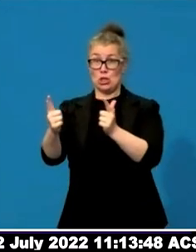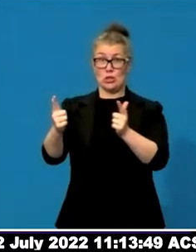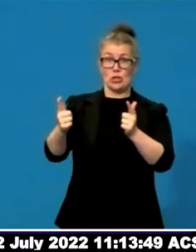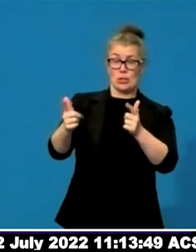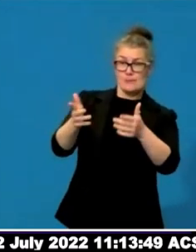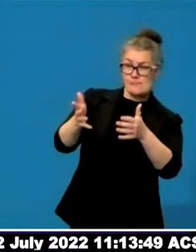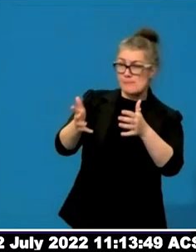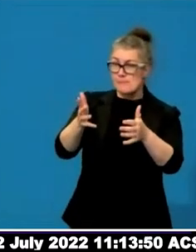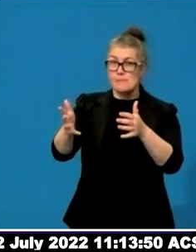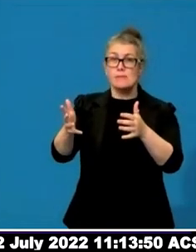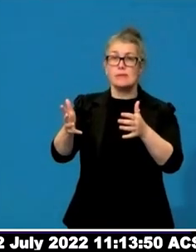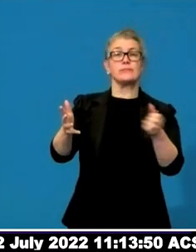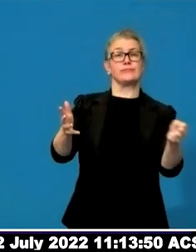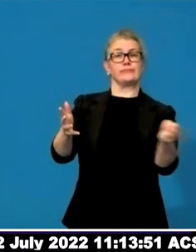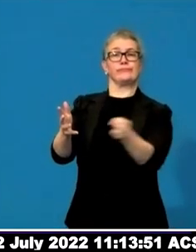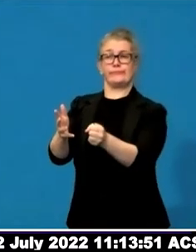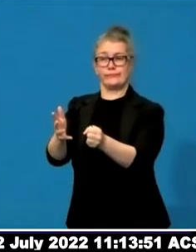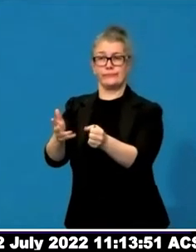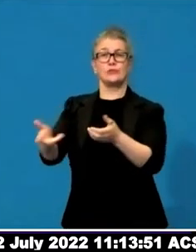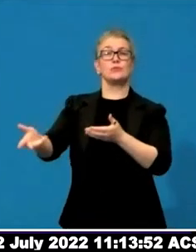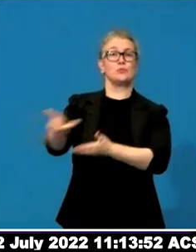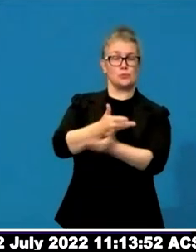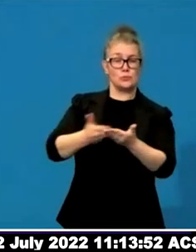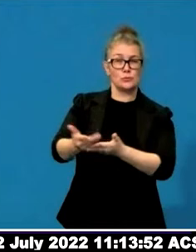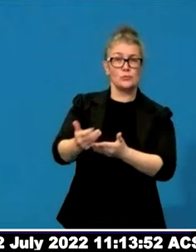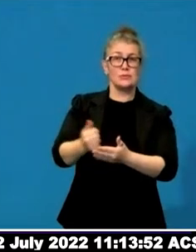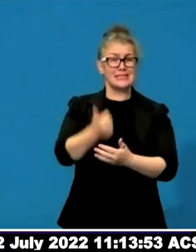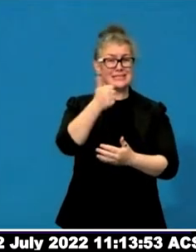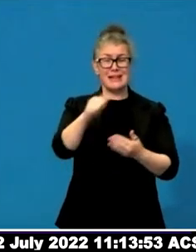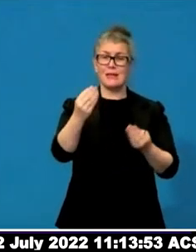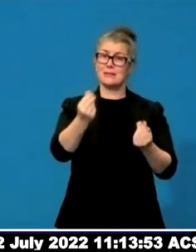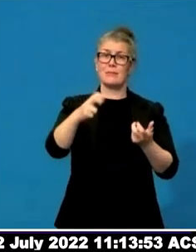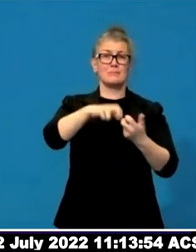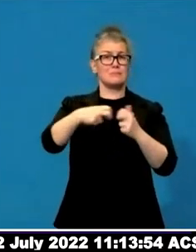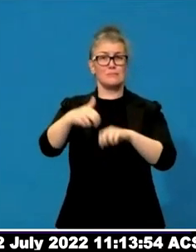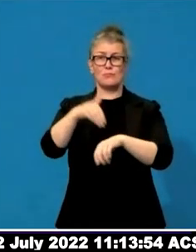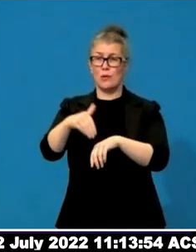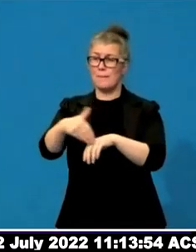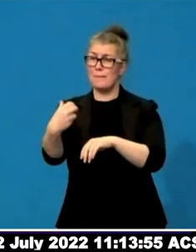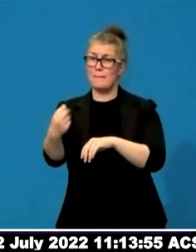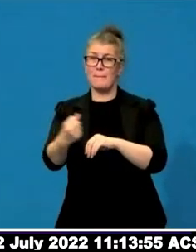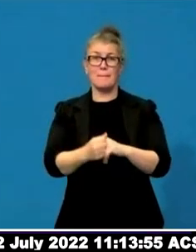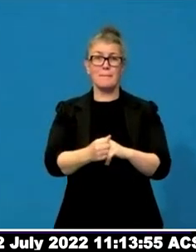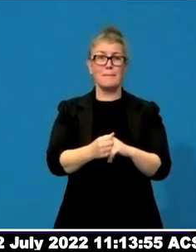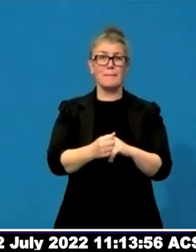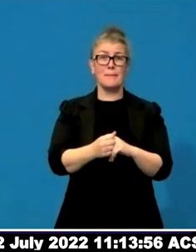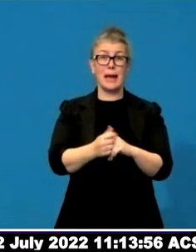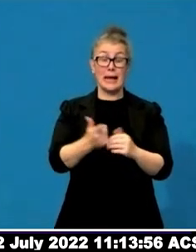We still experience, you know, issues in that there's a high demand for that service.